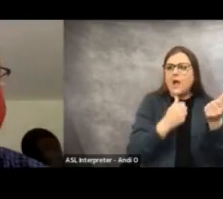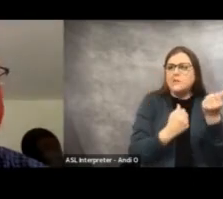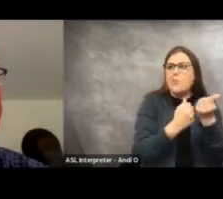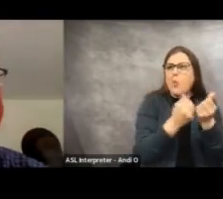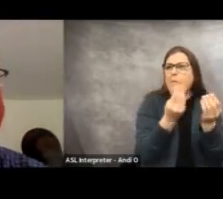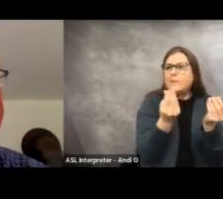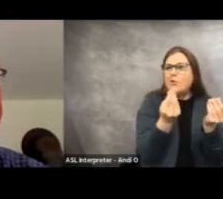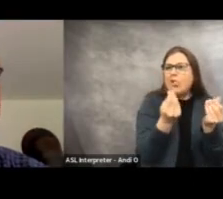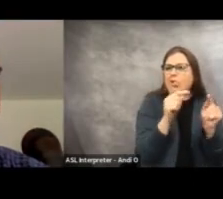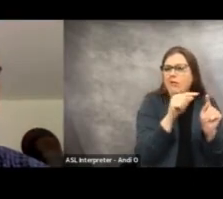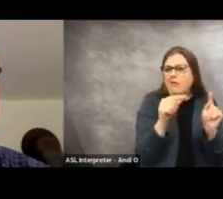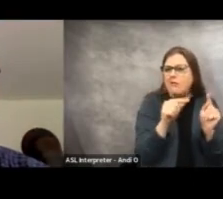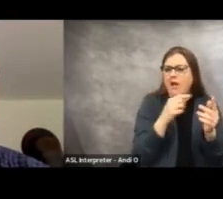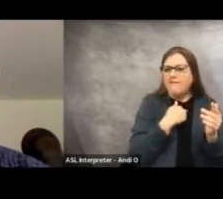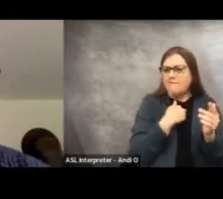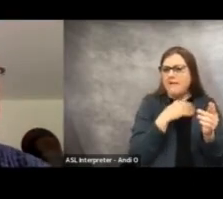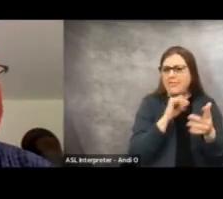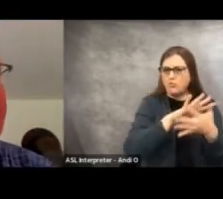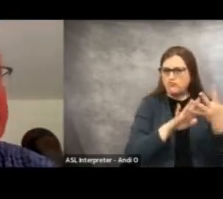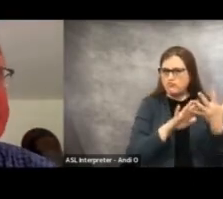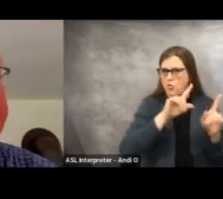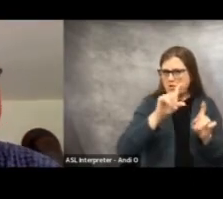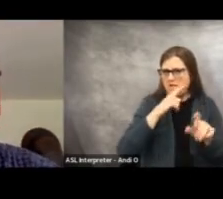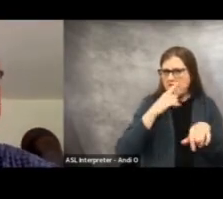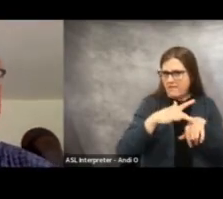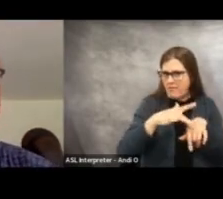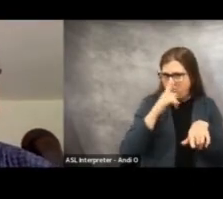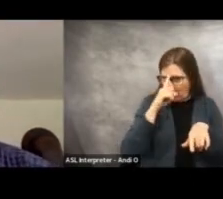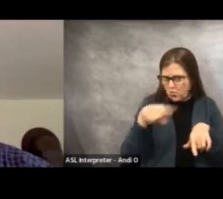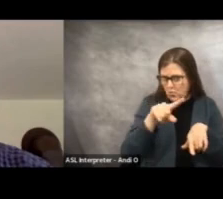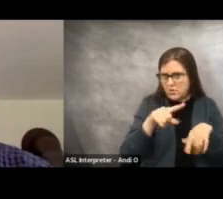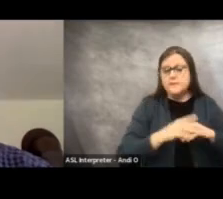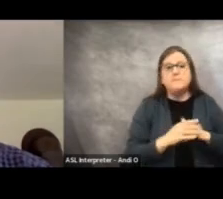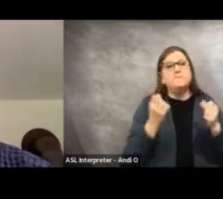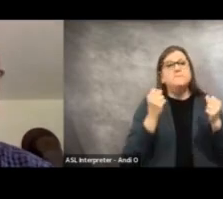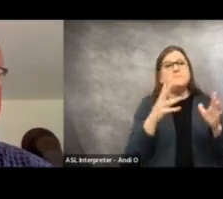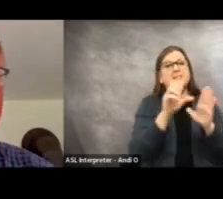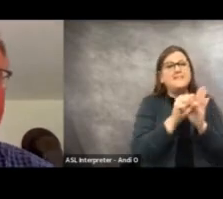Next slide. Many states already have extensive intake forms